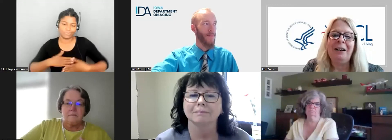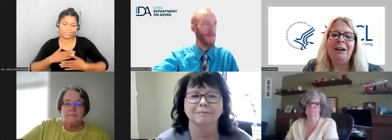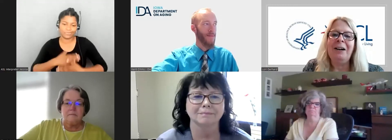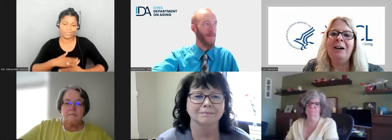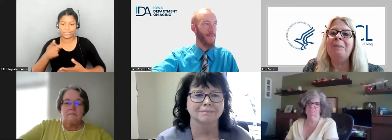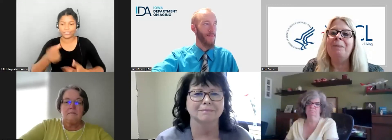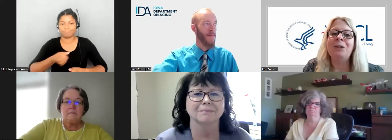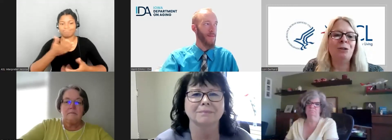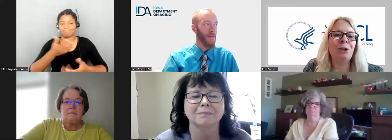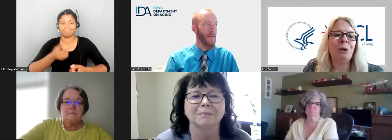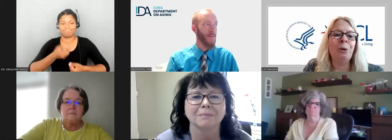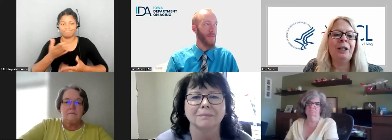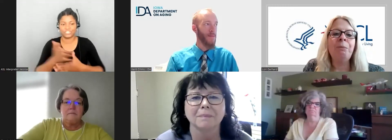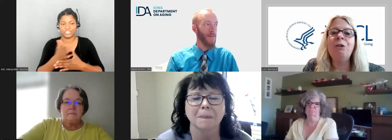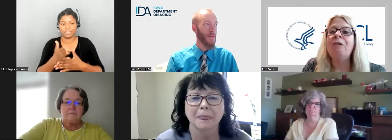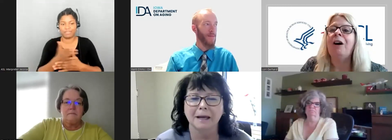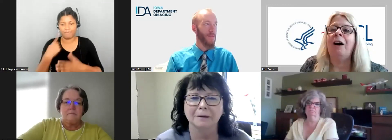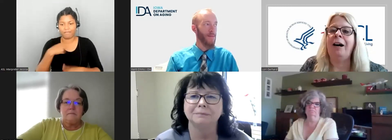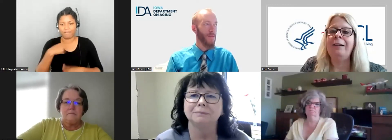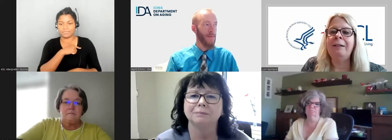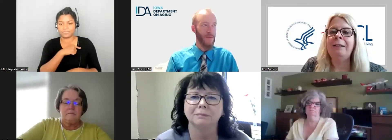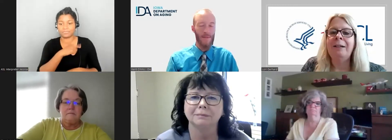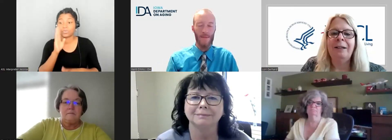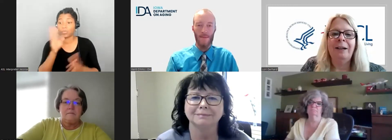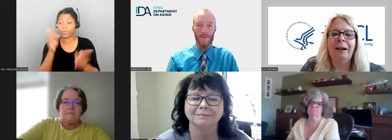We will move on.